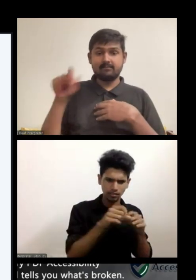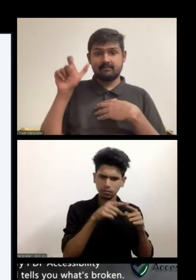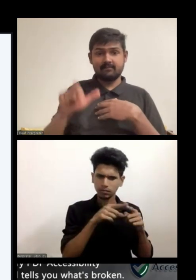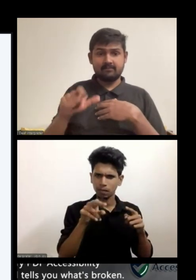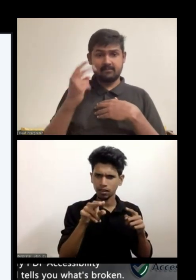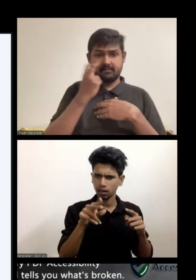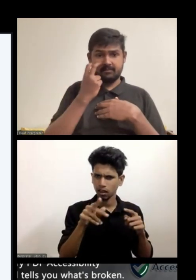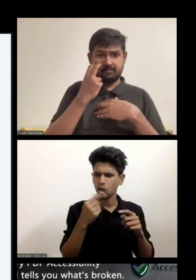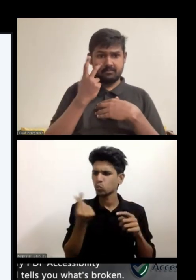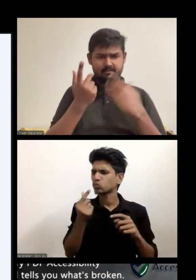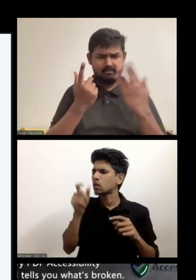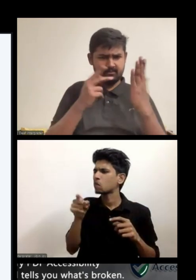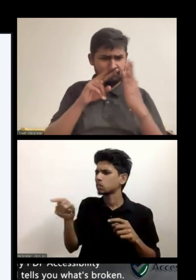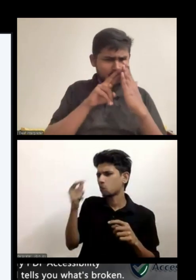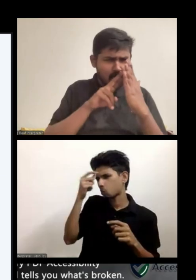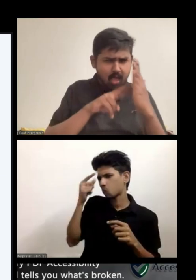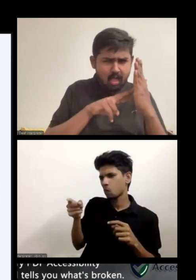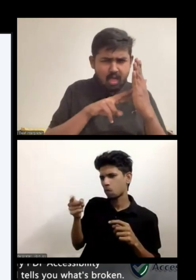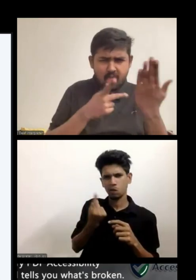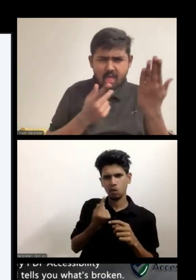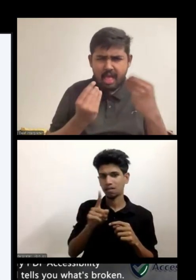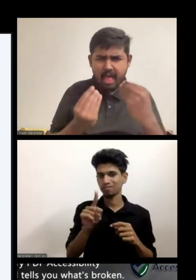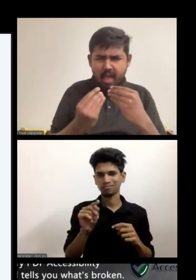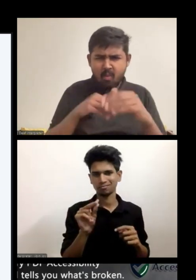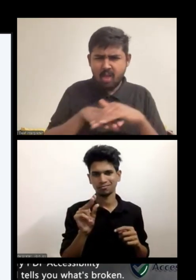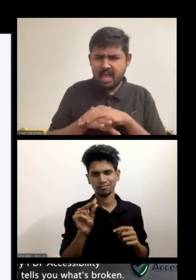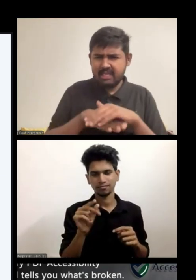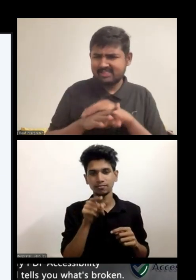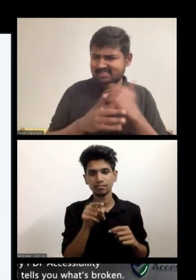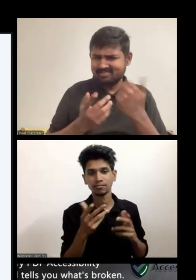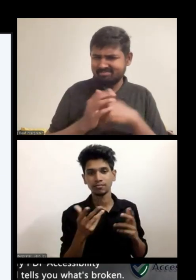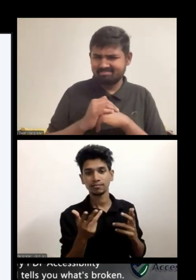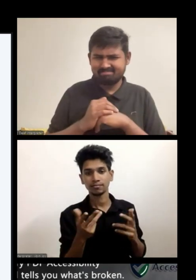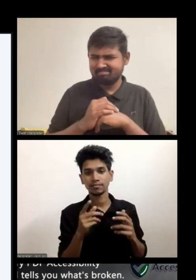It is becoming an issue of digital inclusiveness and equal access.